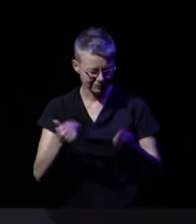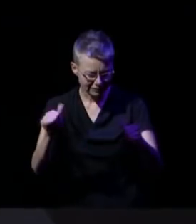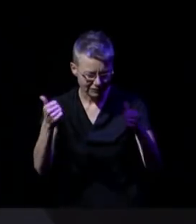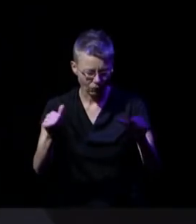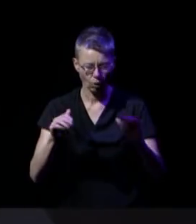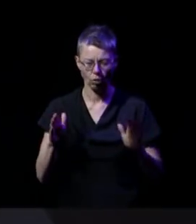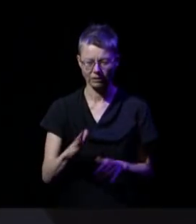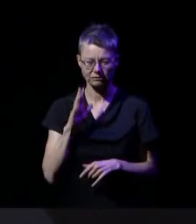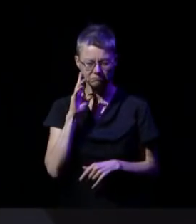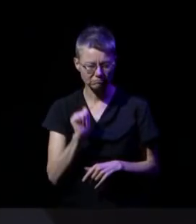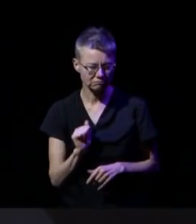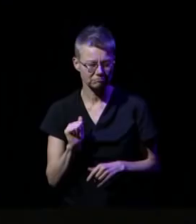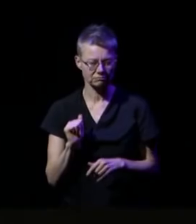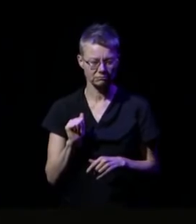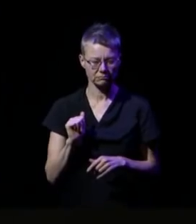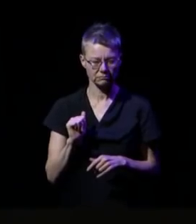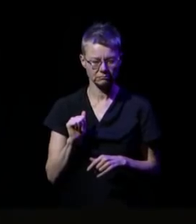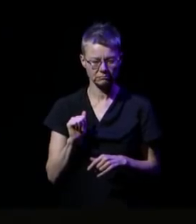But it doesn't feel right, you know.